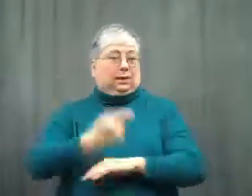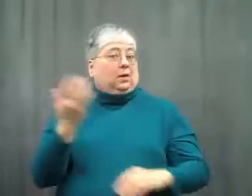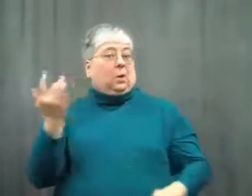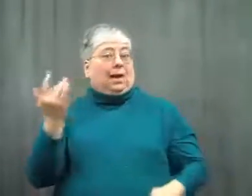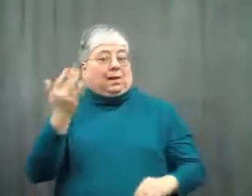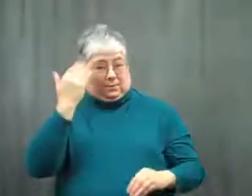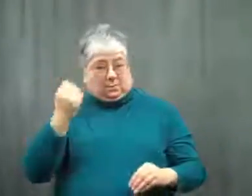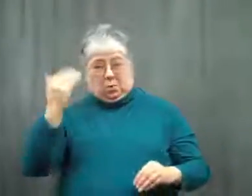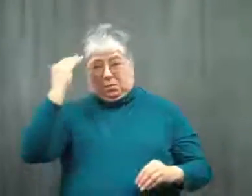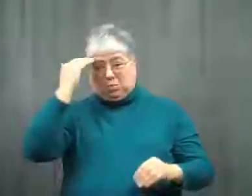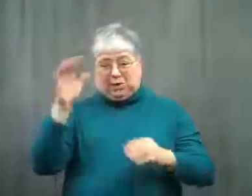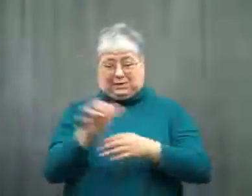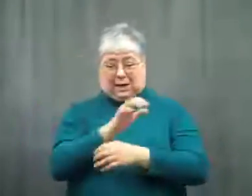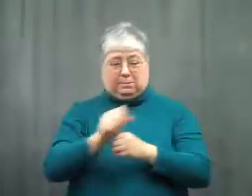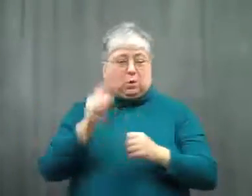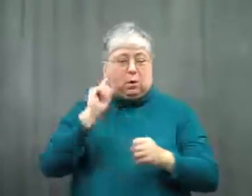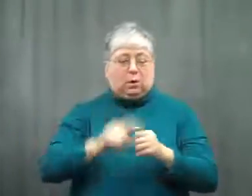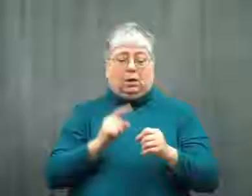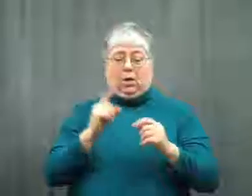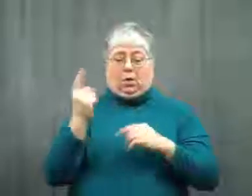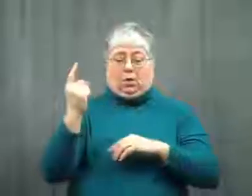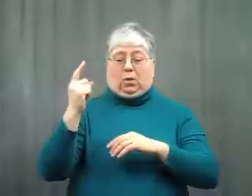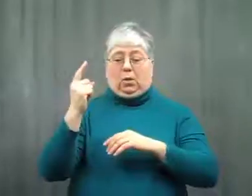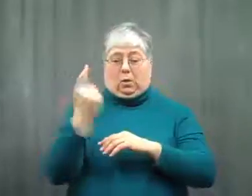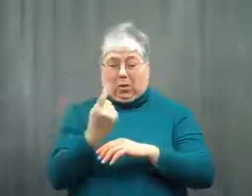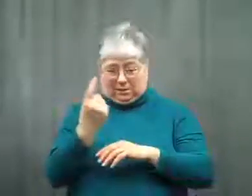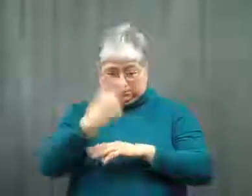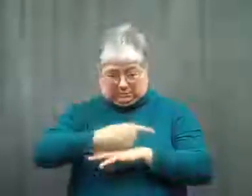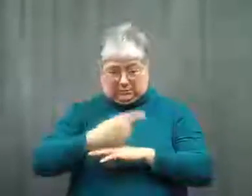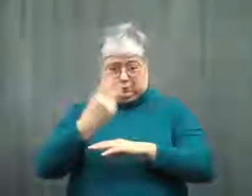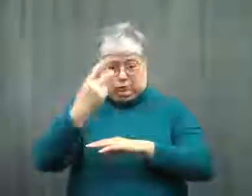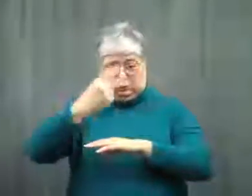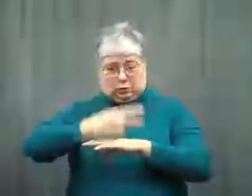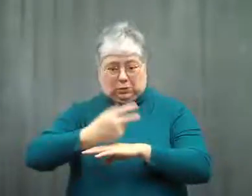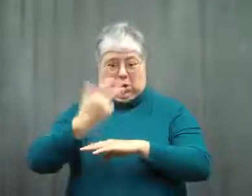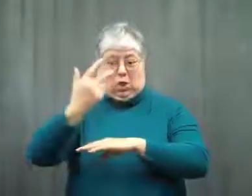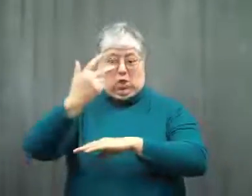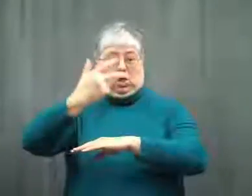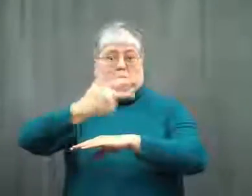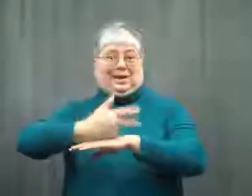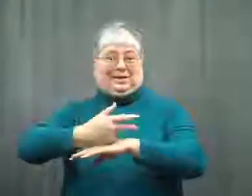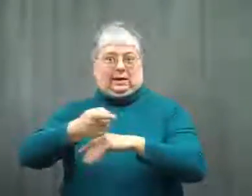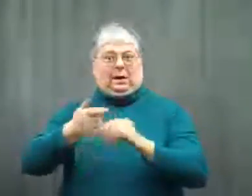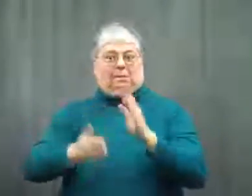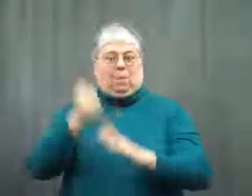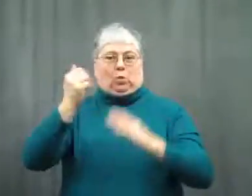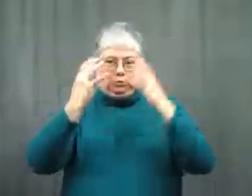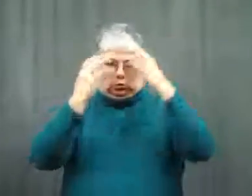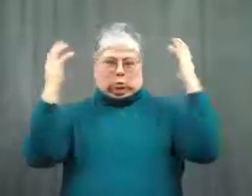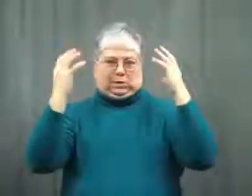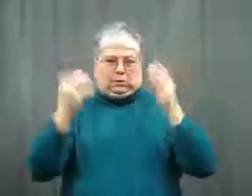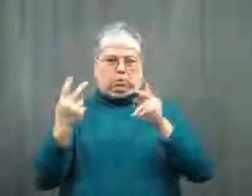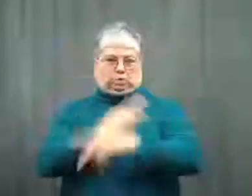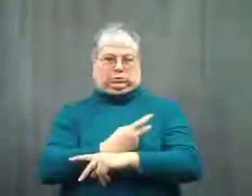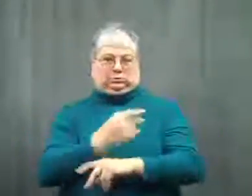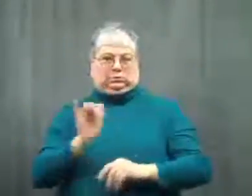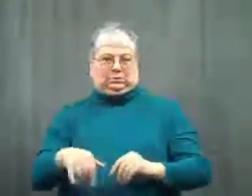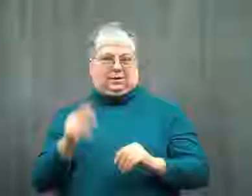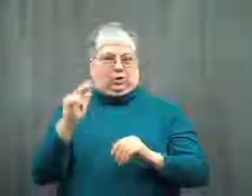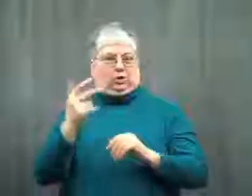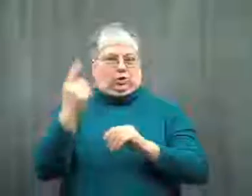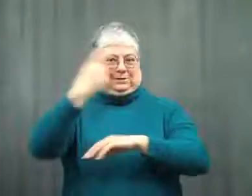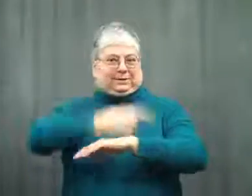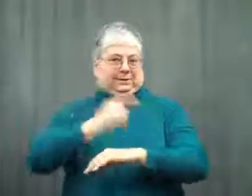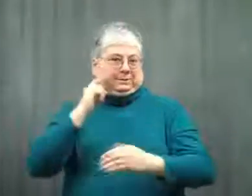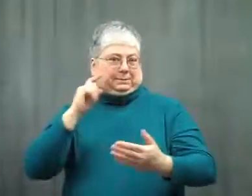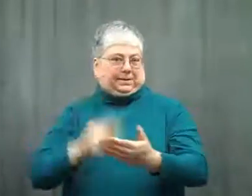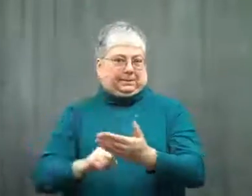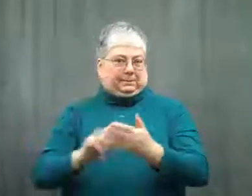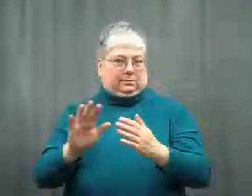Brain swelling peaks on the third day after a brain injury.